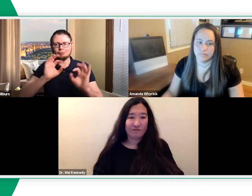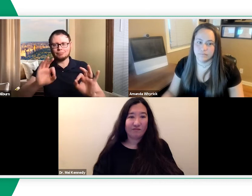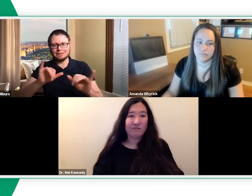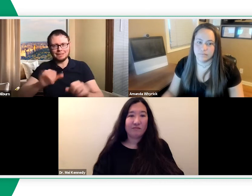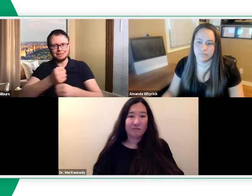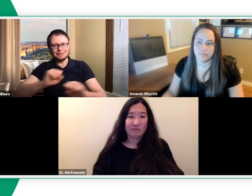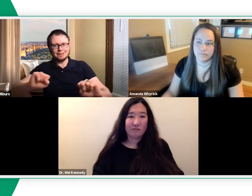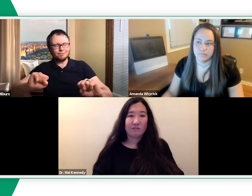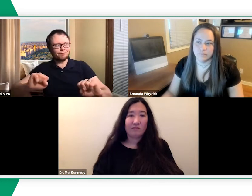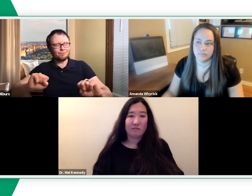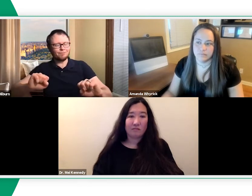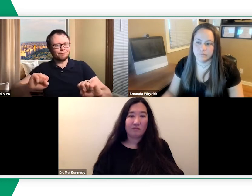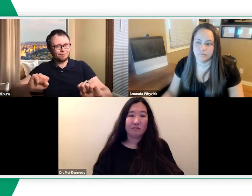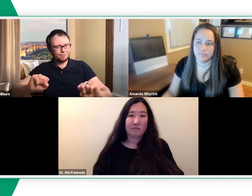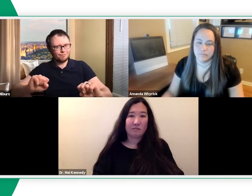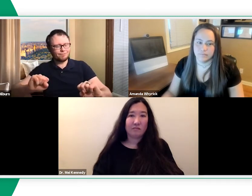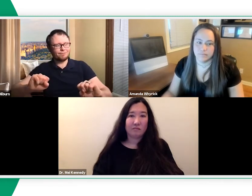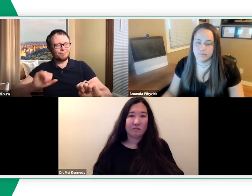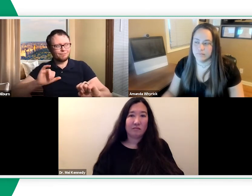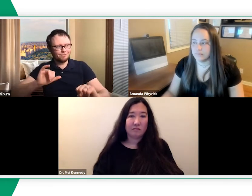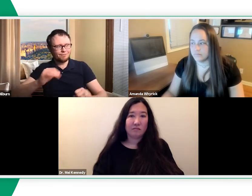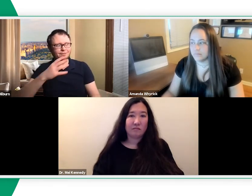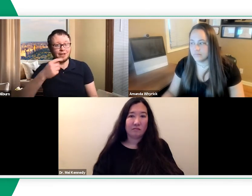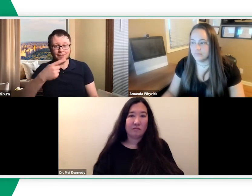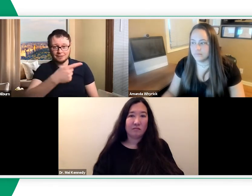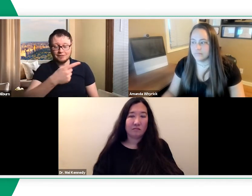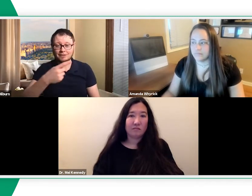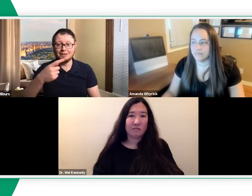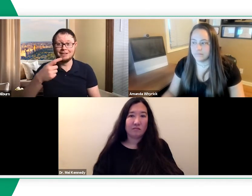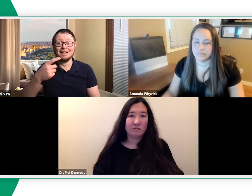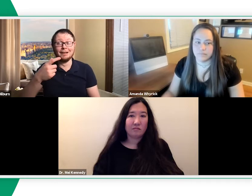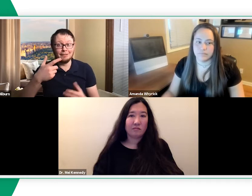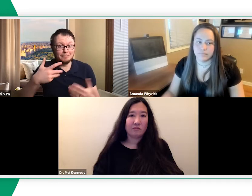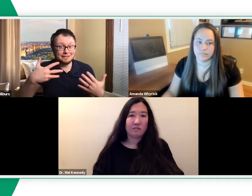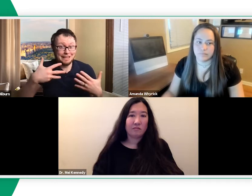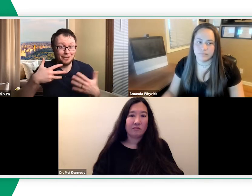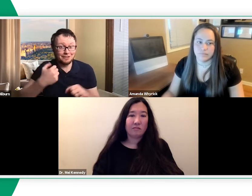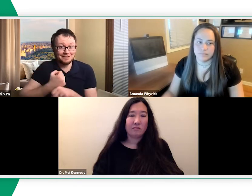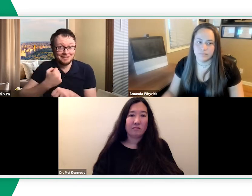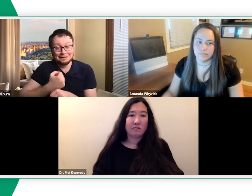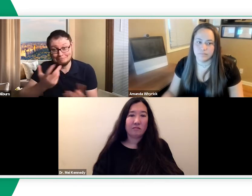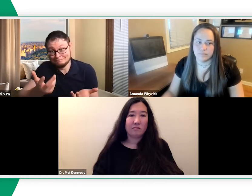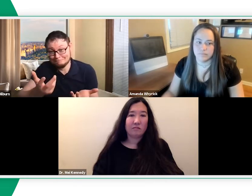of more than a third K-12 educators have not received the resources to better protect their